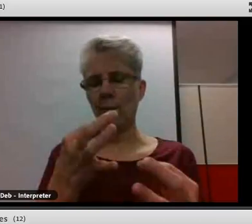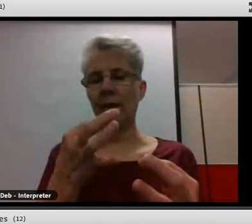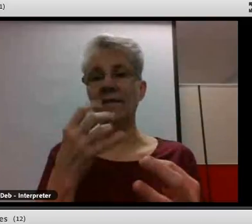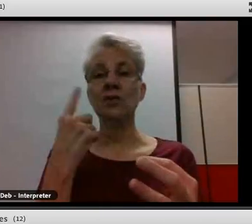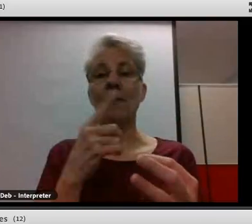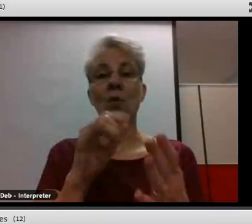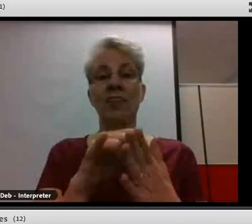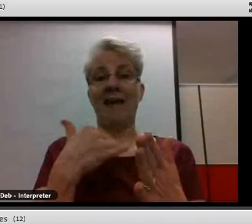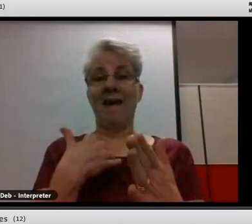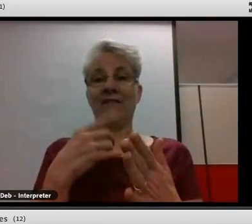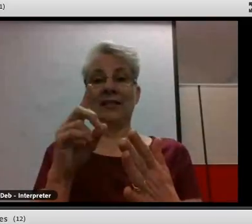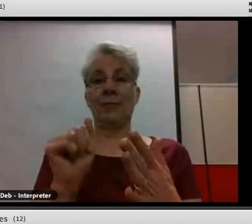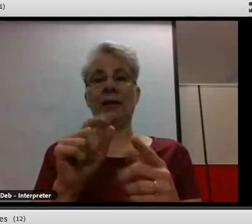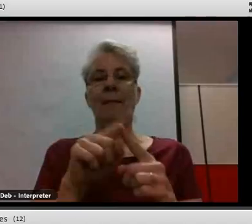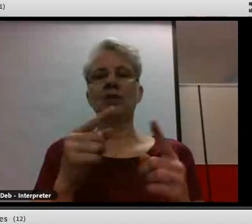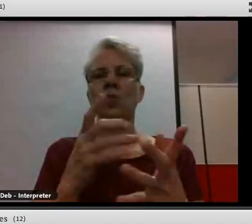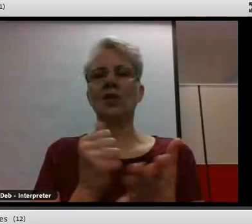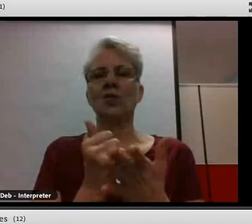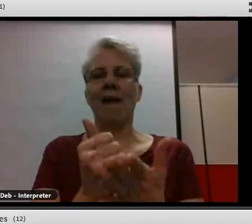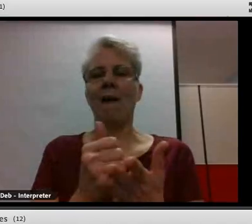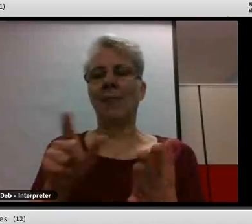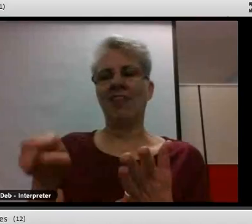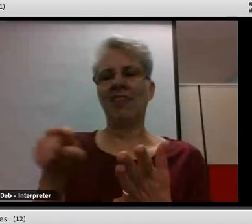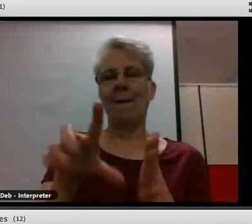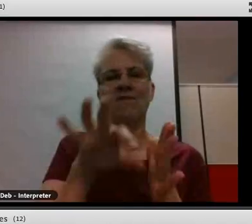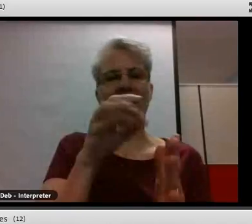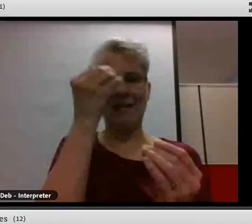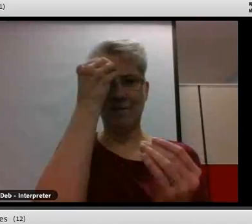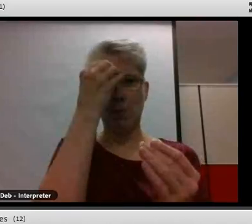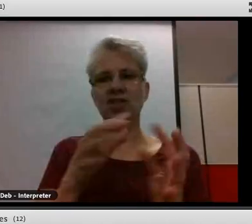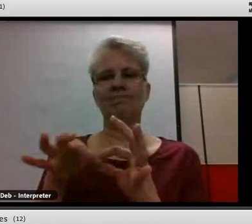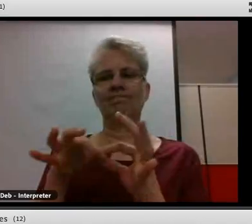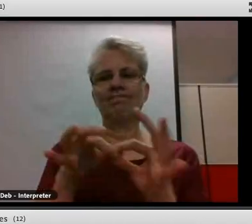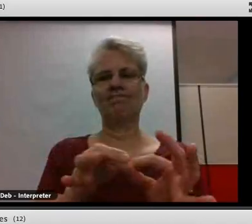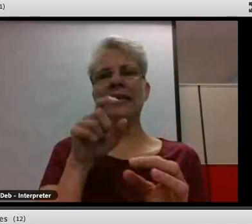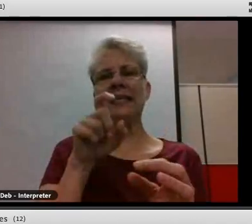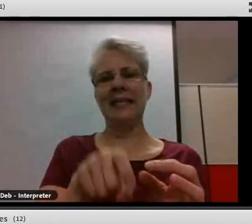So this is from 2005 -- I'm sorry, 2015.